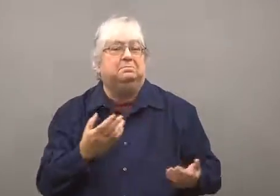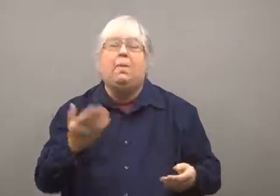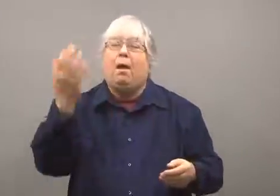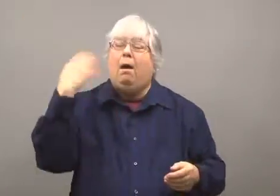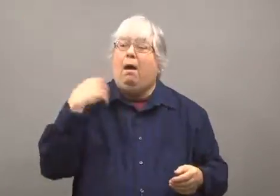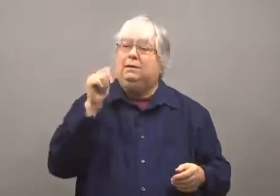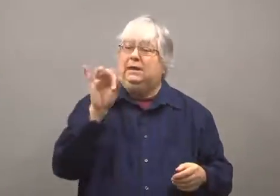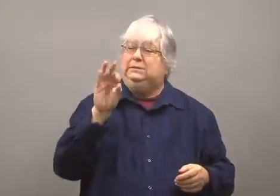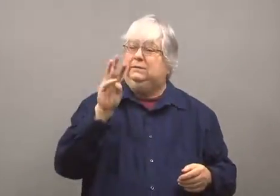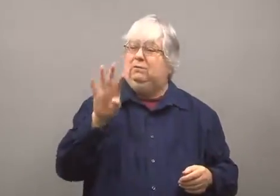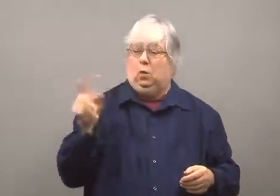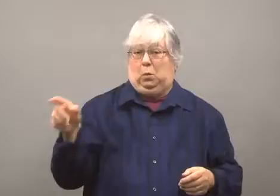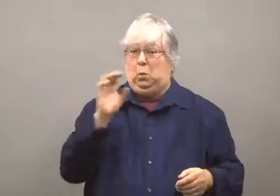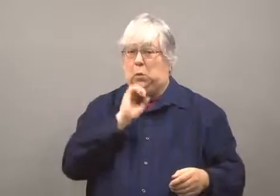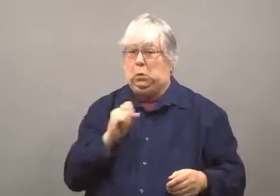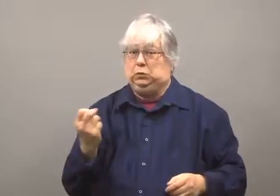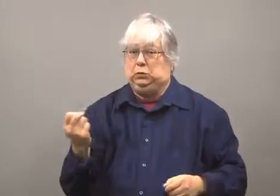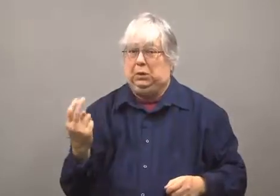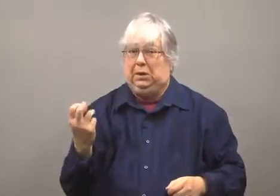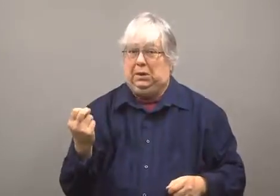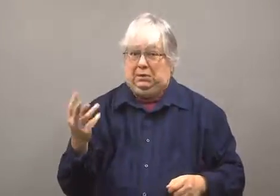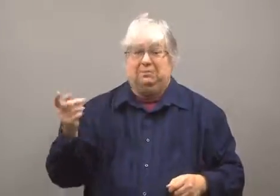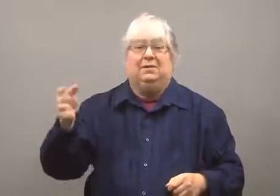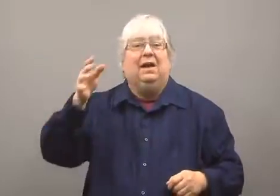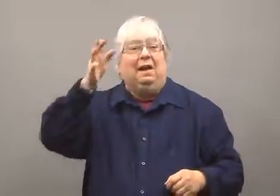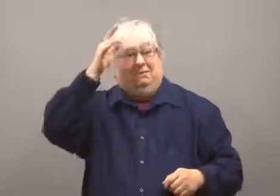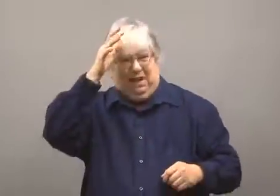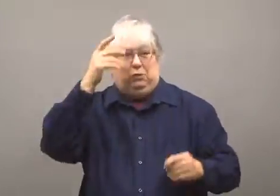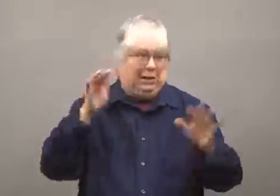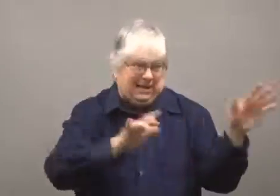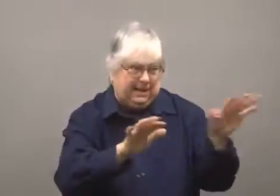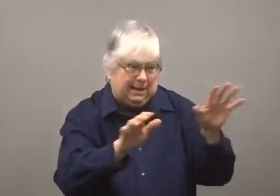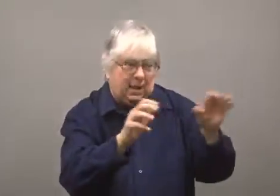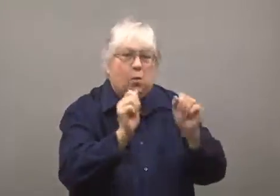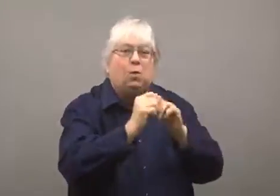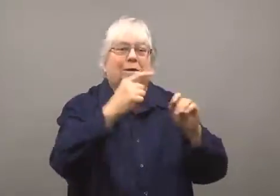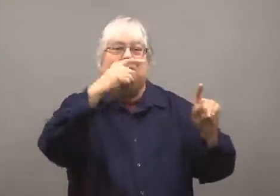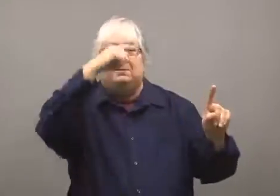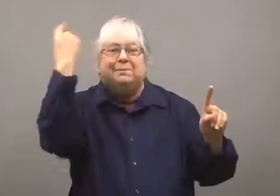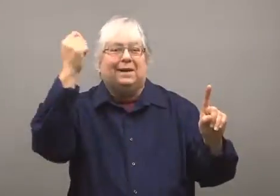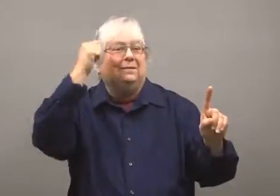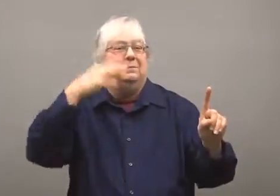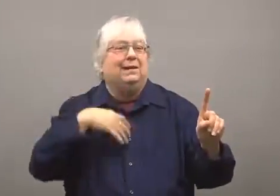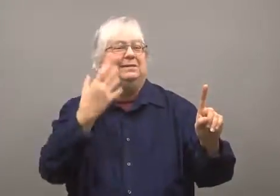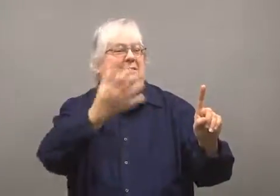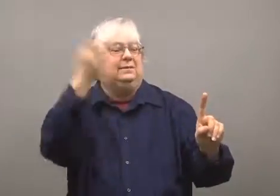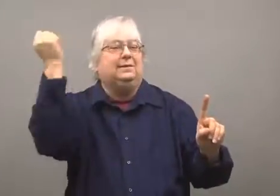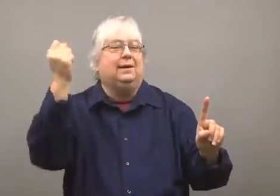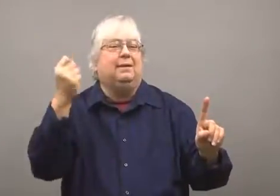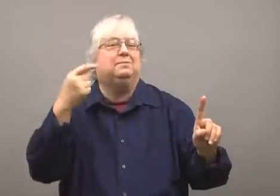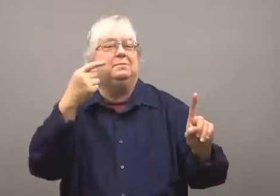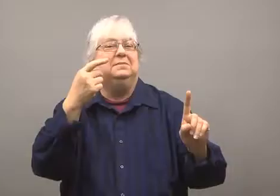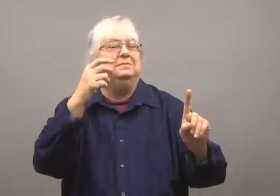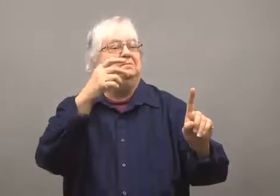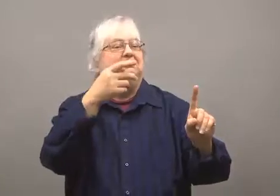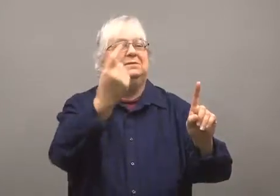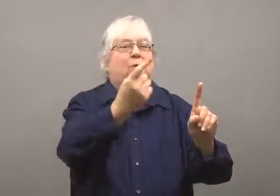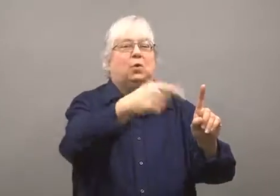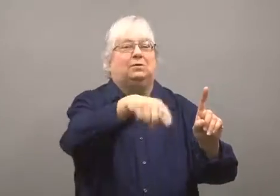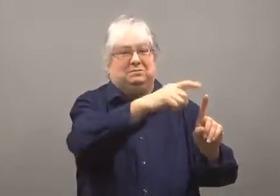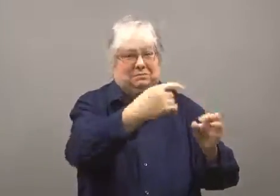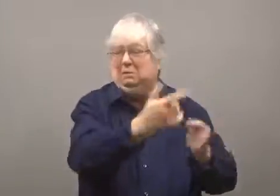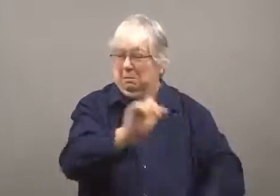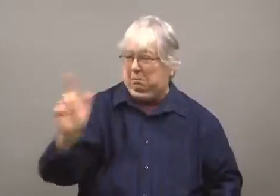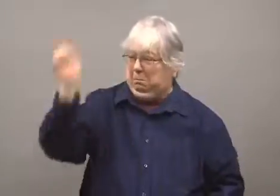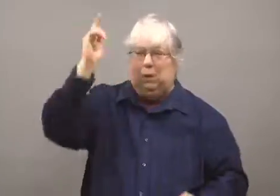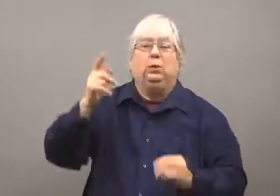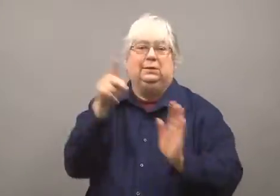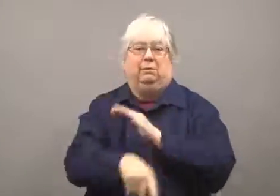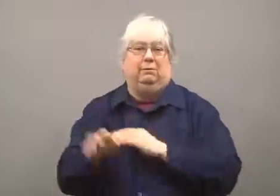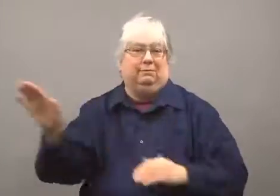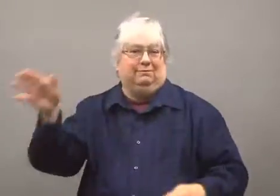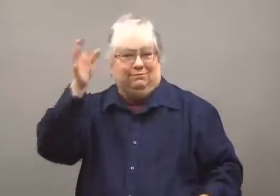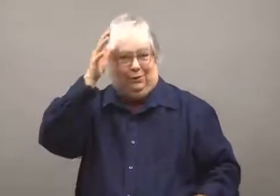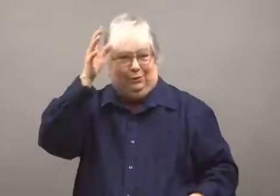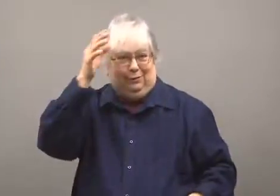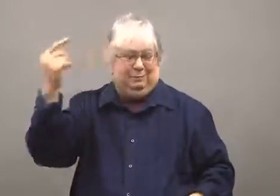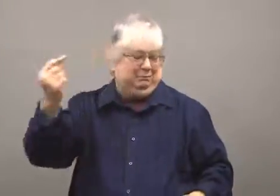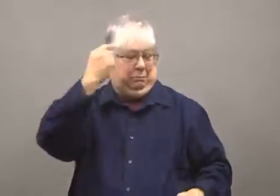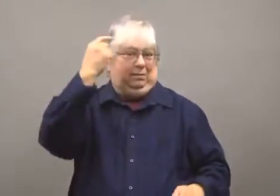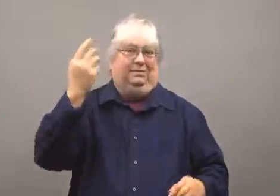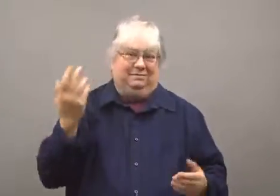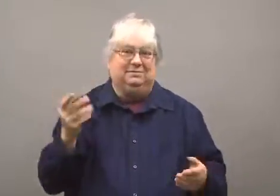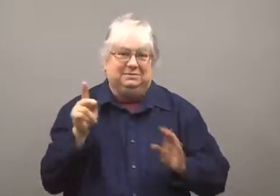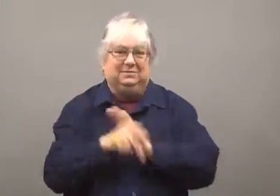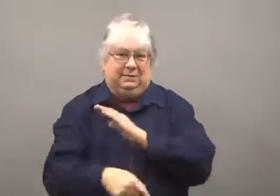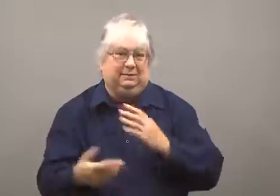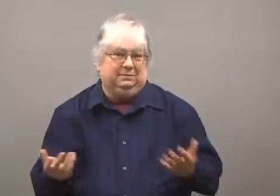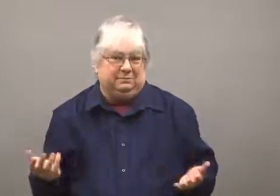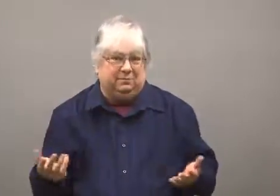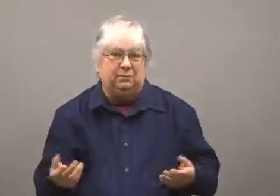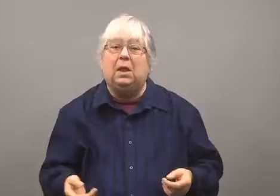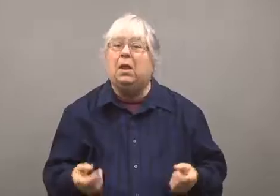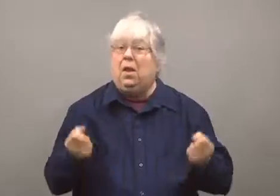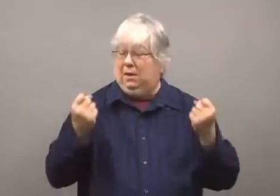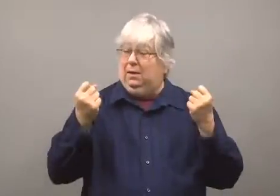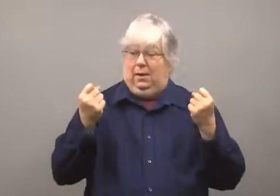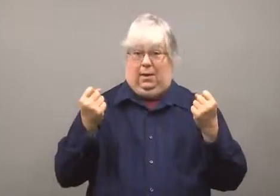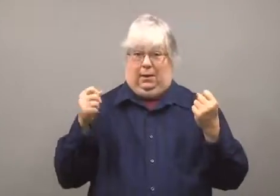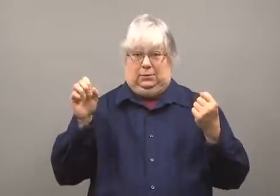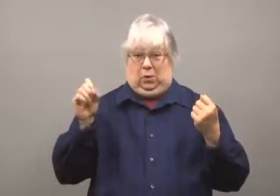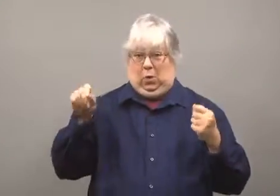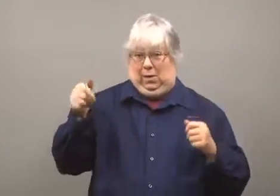When McCulloch was 12 years old in 1964, his father was killed by a black kidnapping suspect.